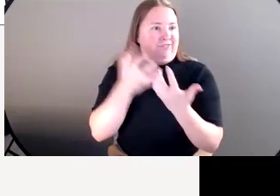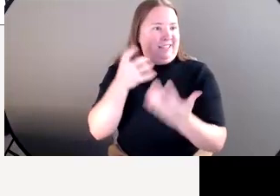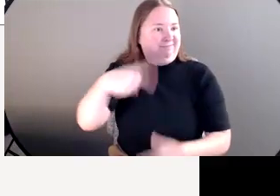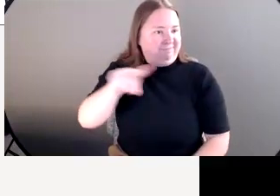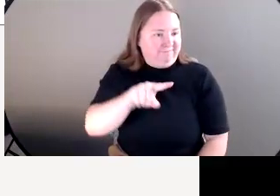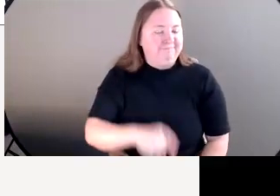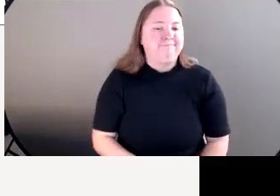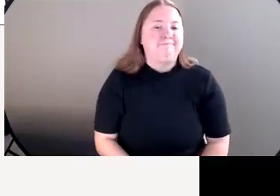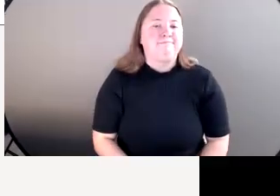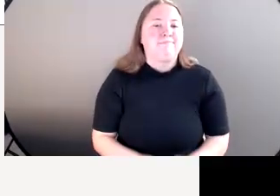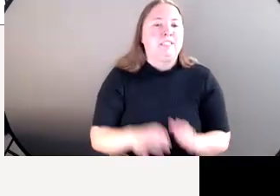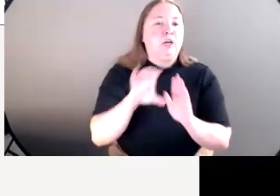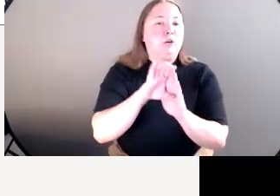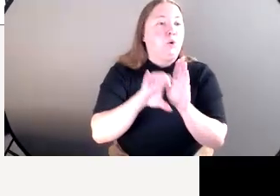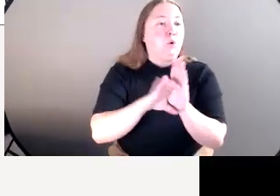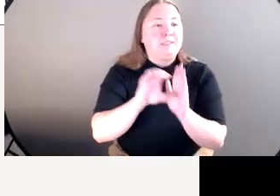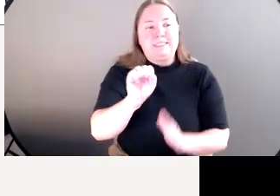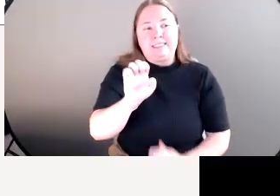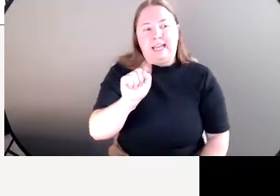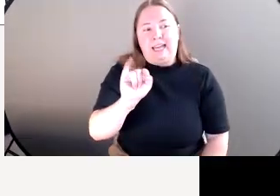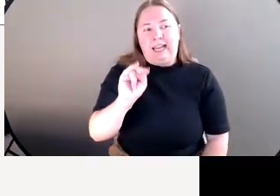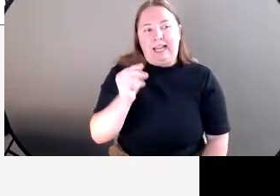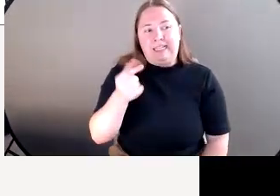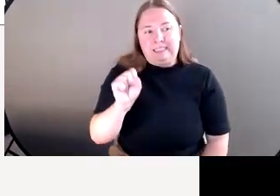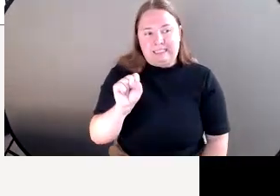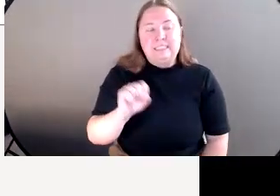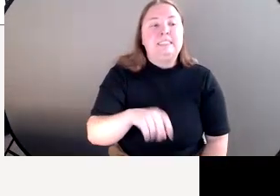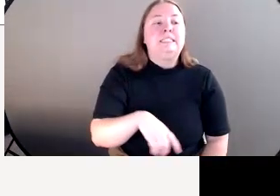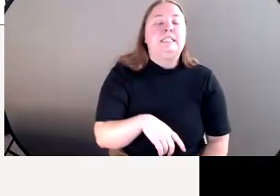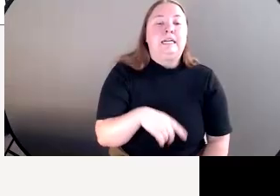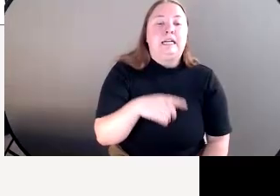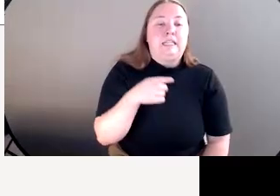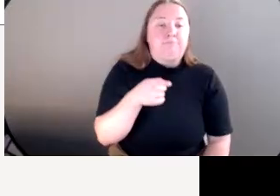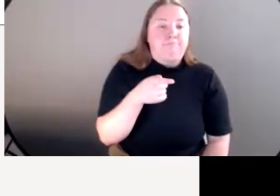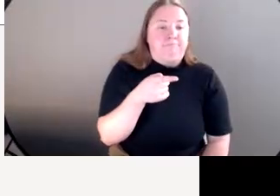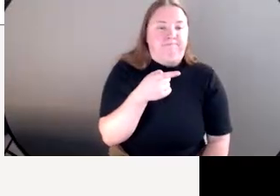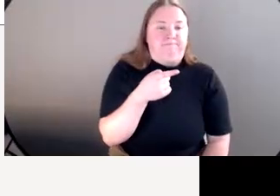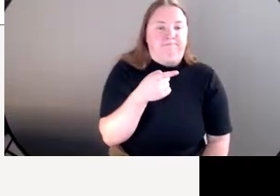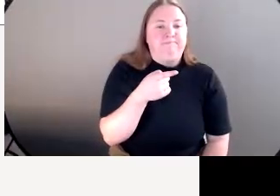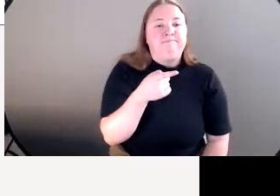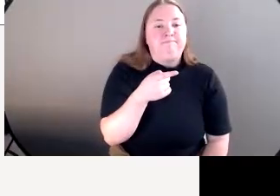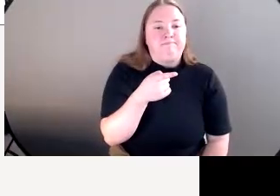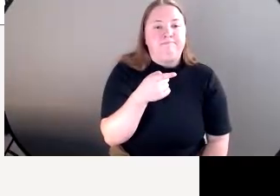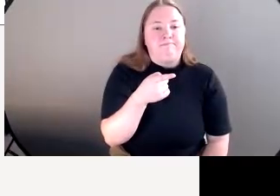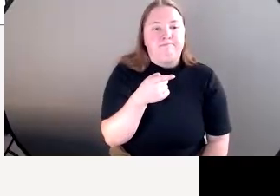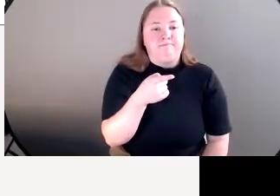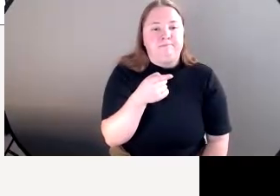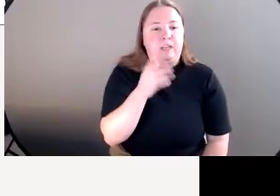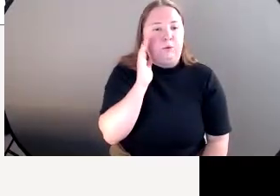In course settings, there's a feature that will preserve the group set, during